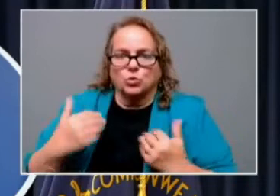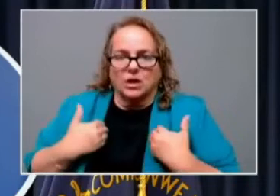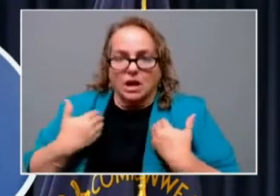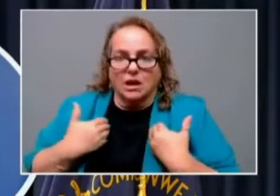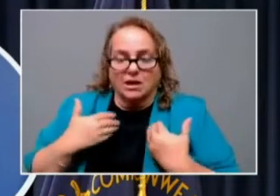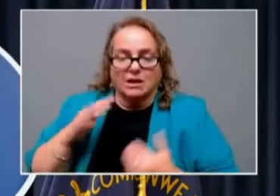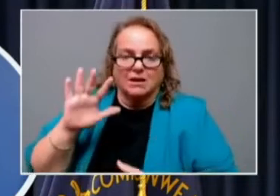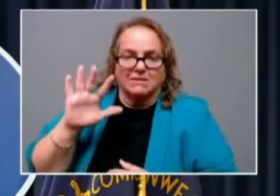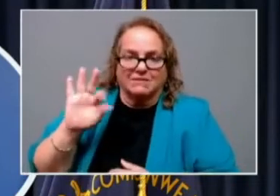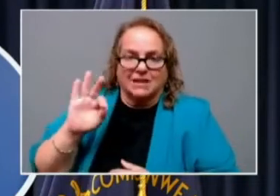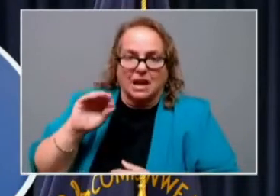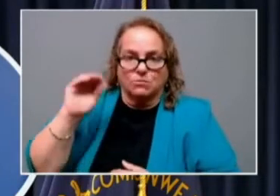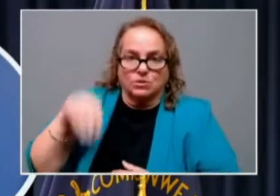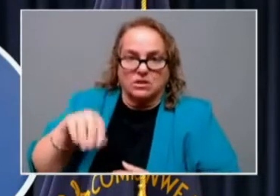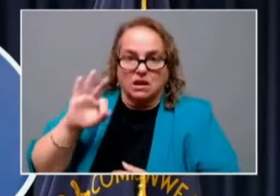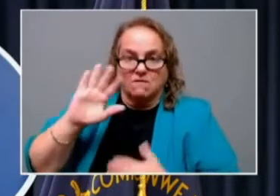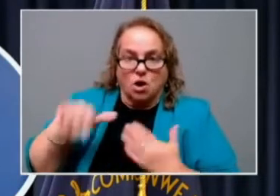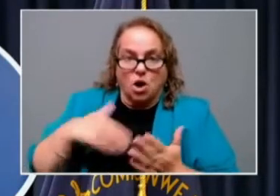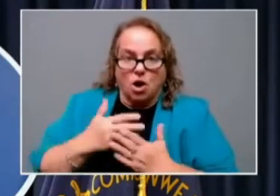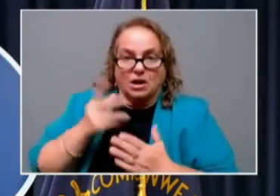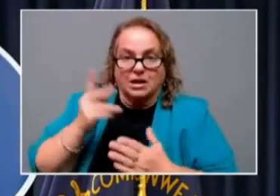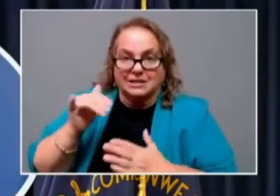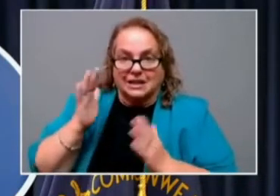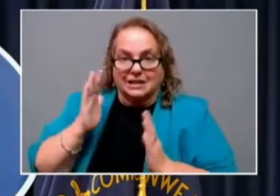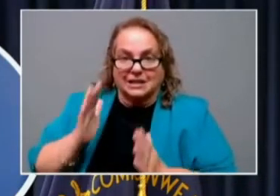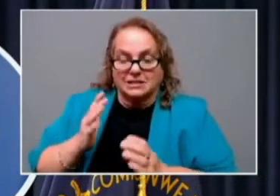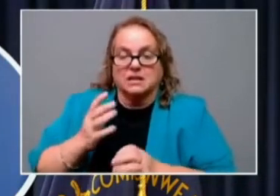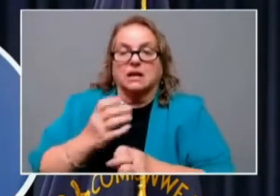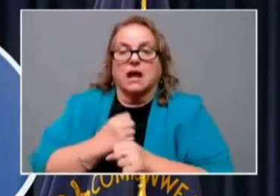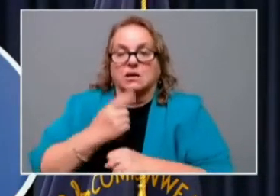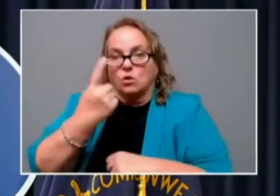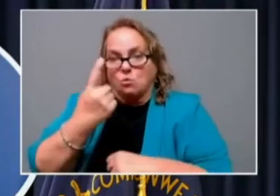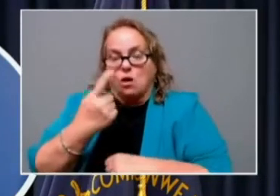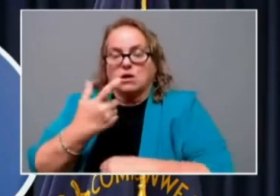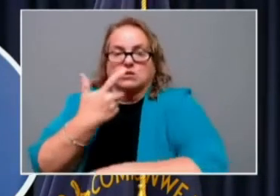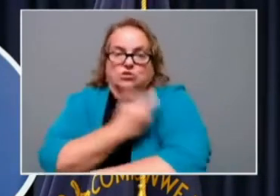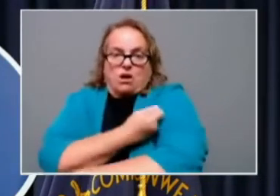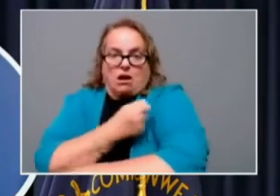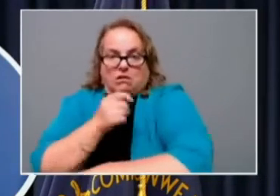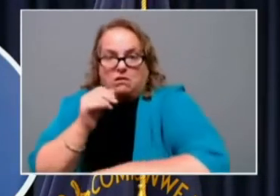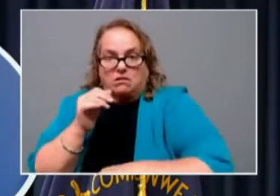Kentuckians have gotten at least one shot of hope. Now let's move to the